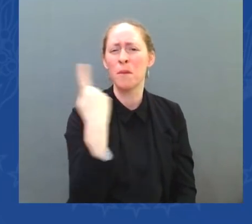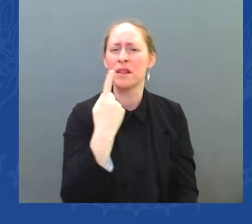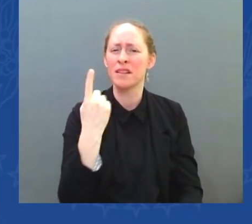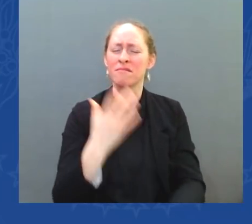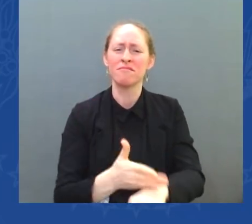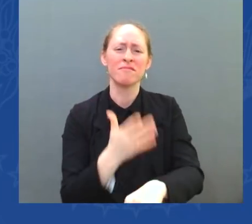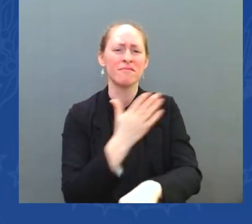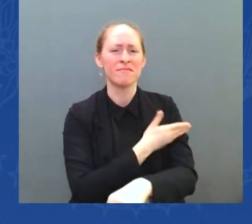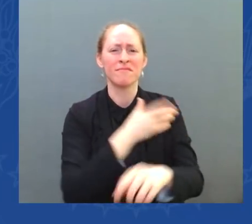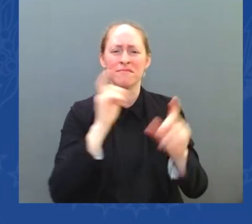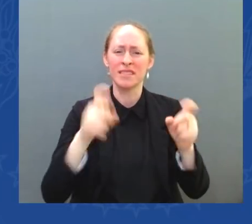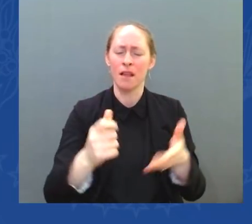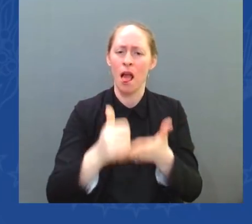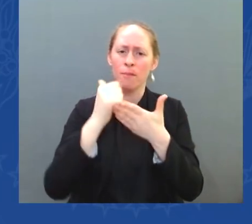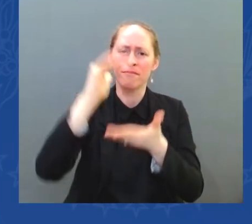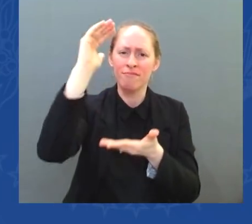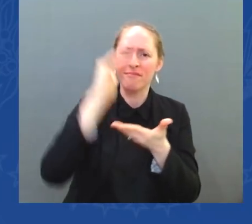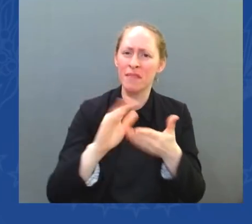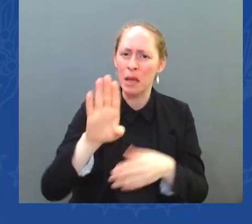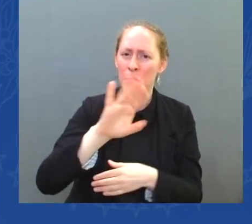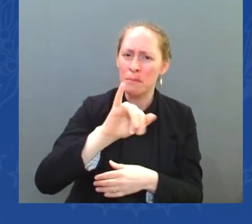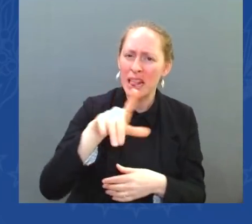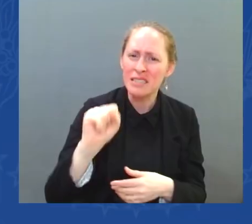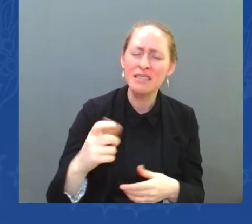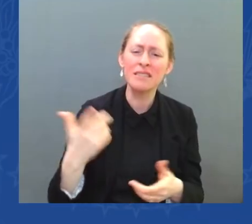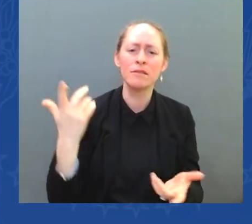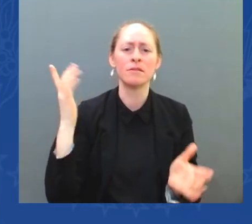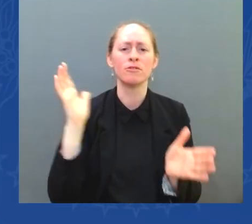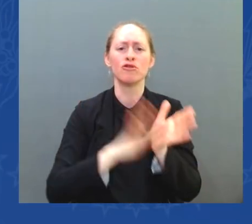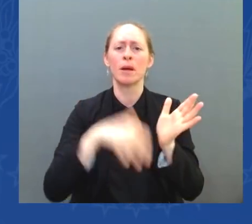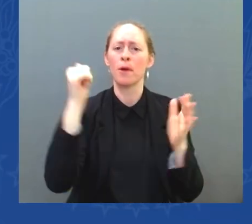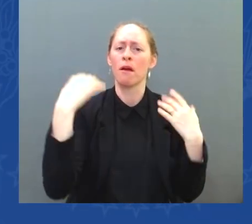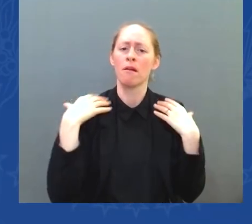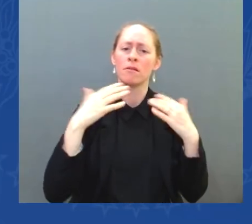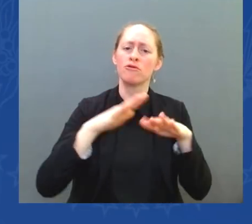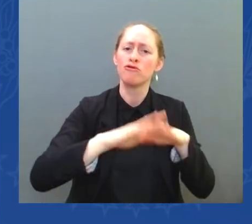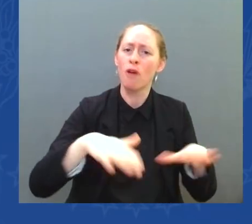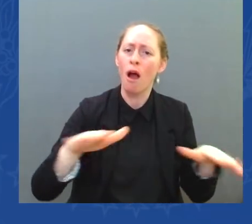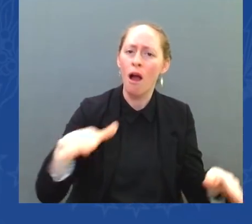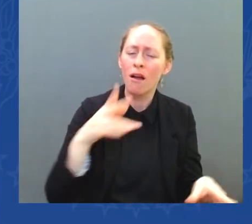we've lowered the deficit by $300 billion so far. And it's expected --